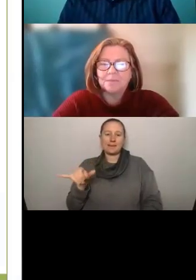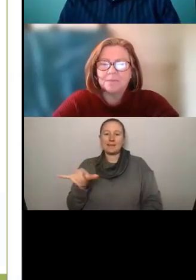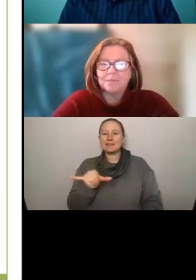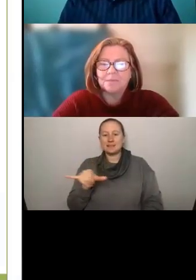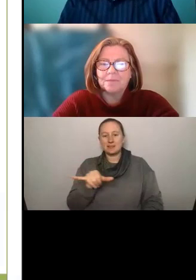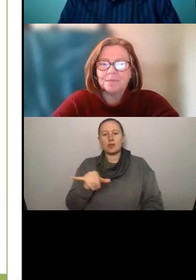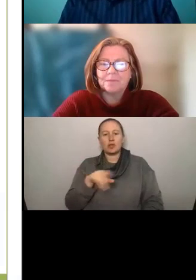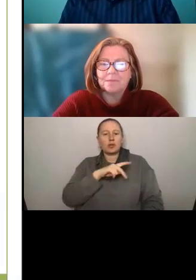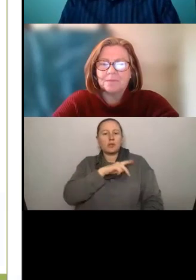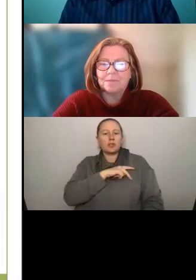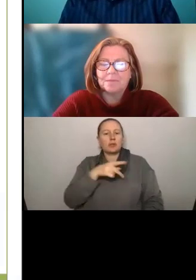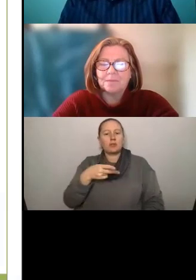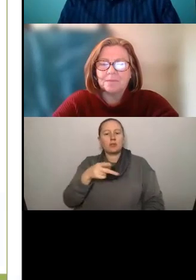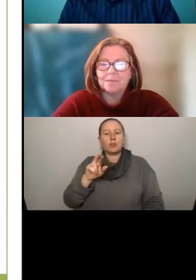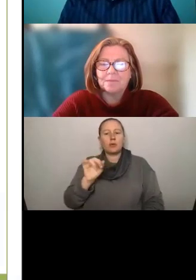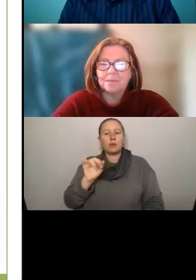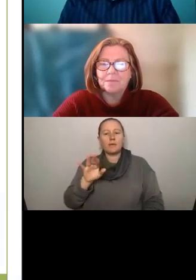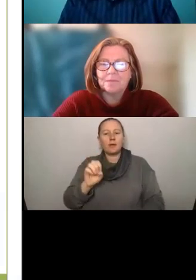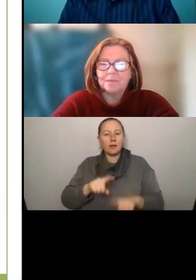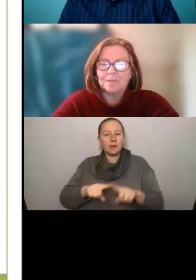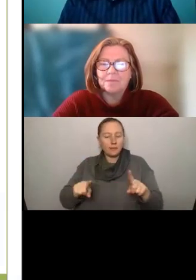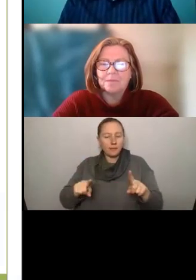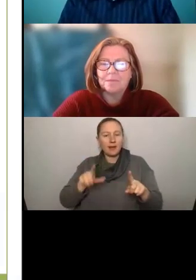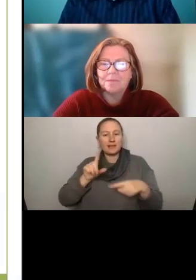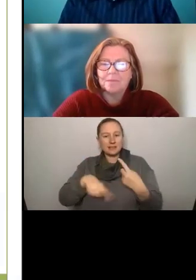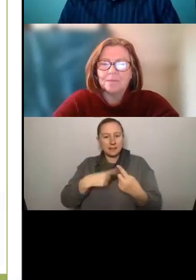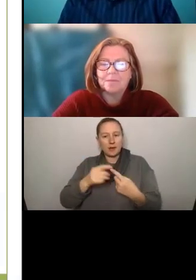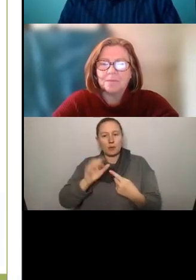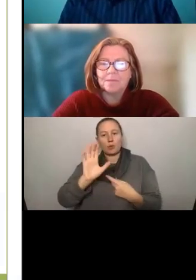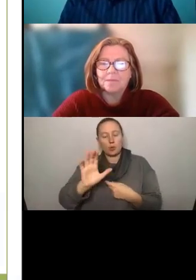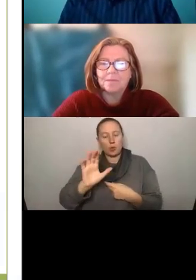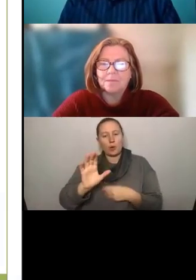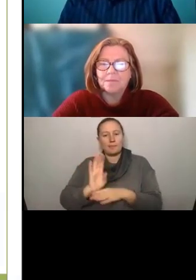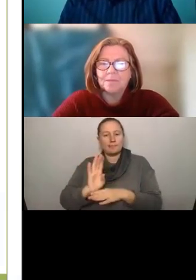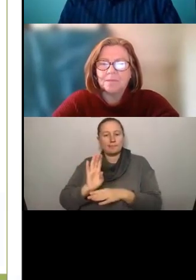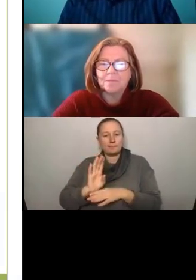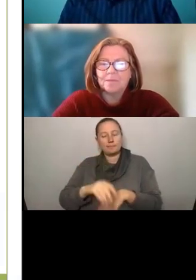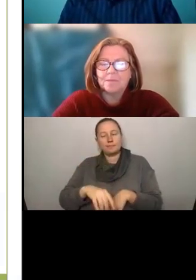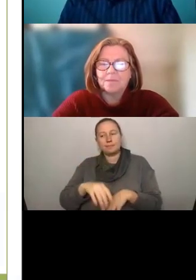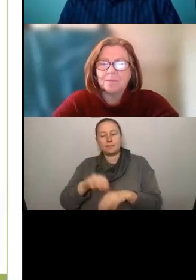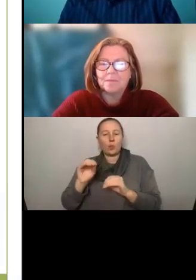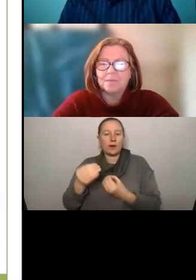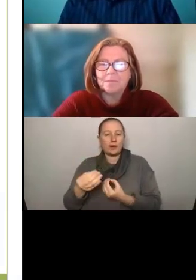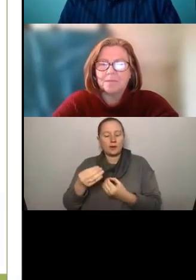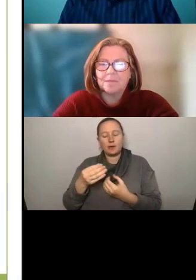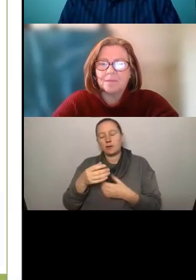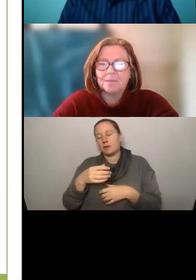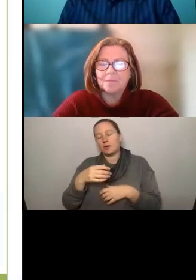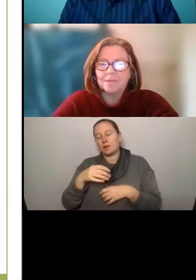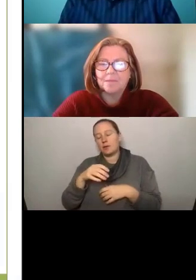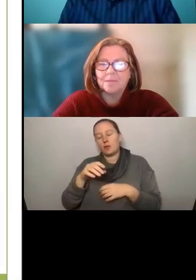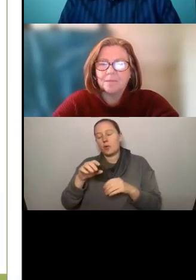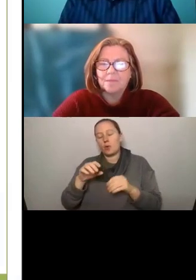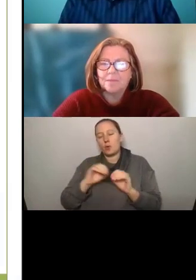but it's about, you guessed it, your institution. So it has a lot of information in there about your organization